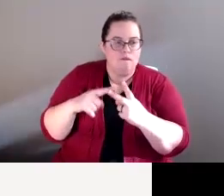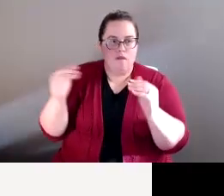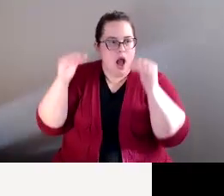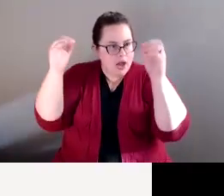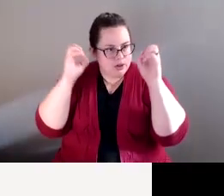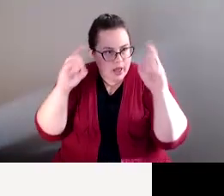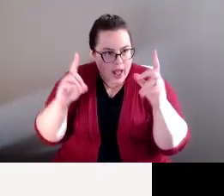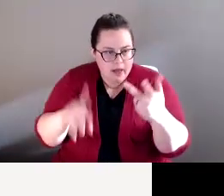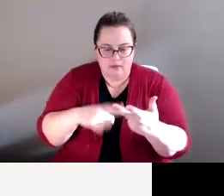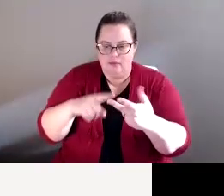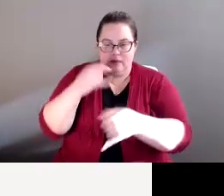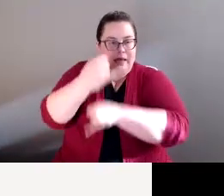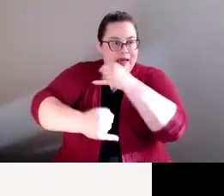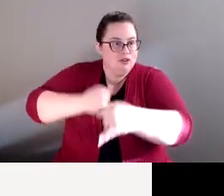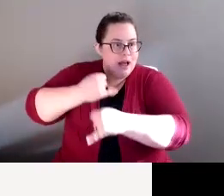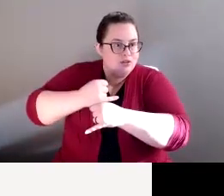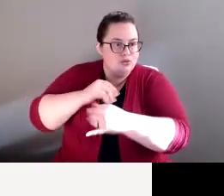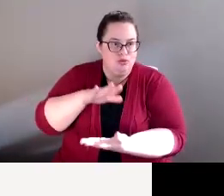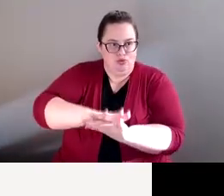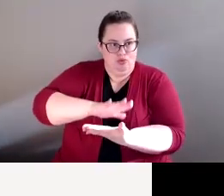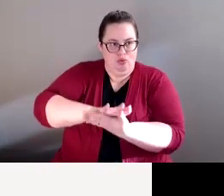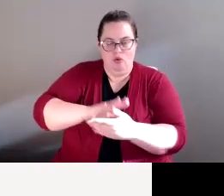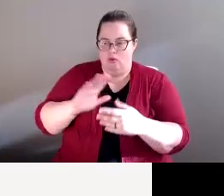schools, they gather and they share ideas.